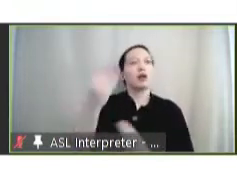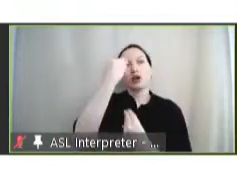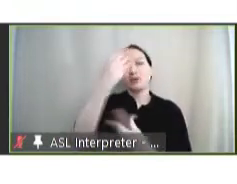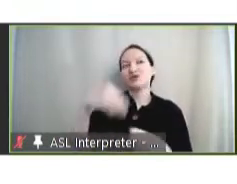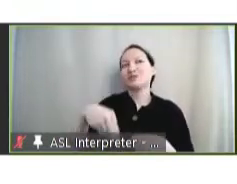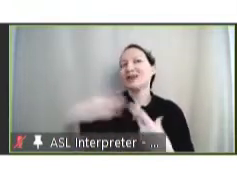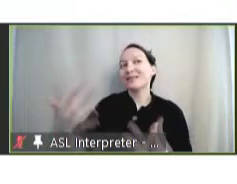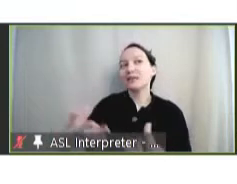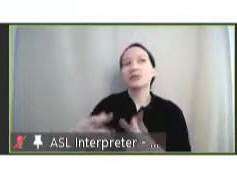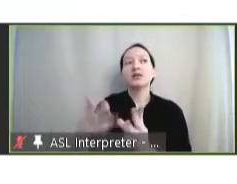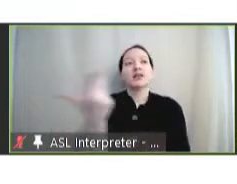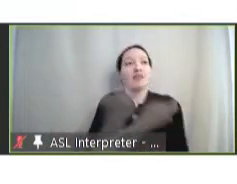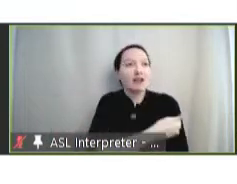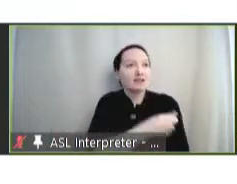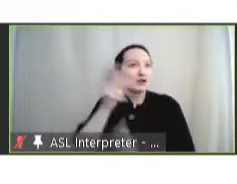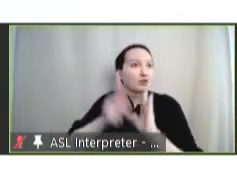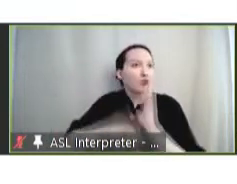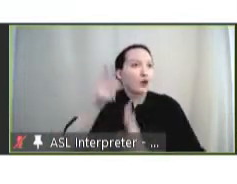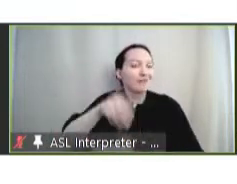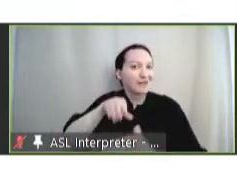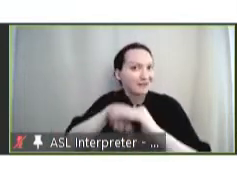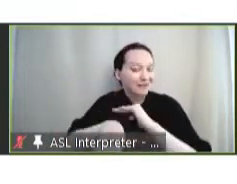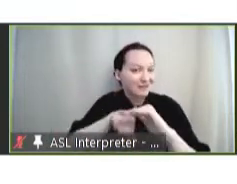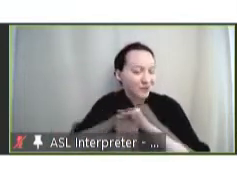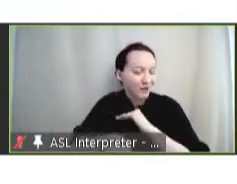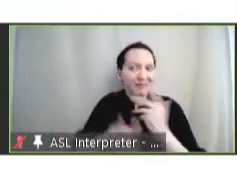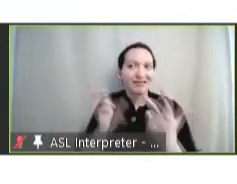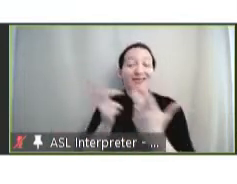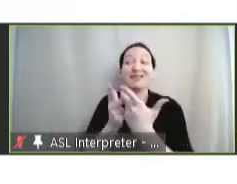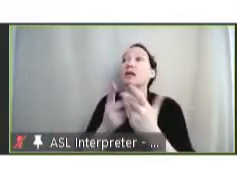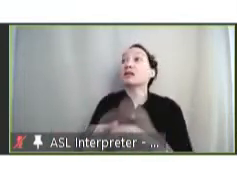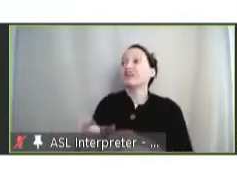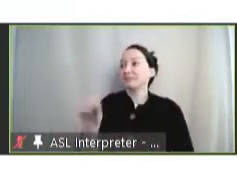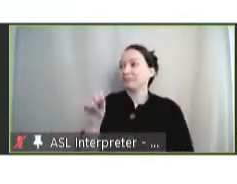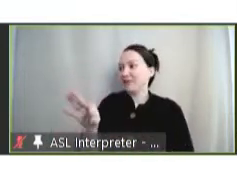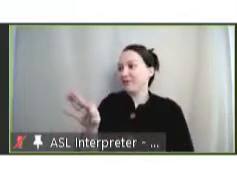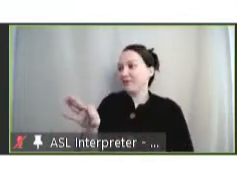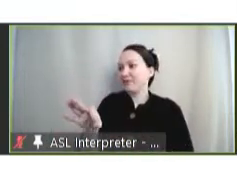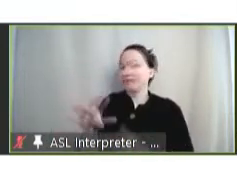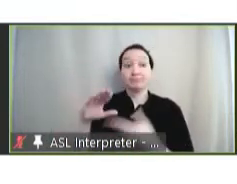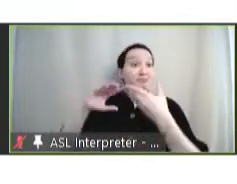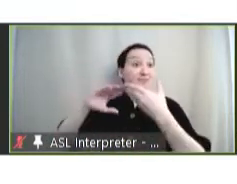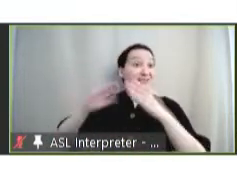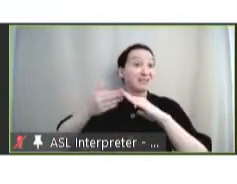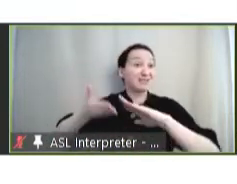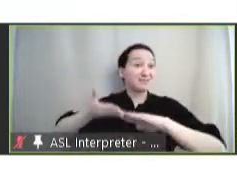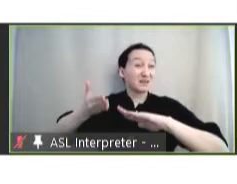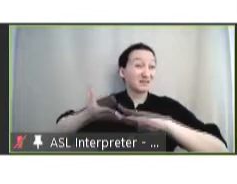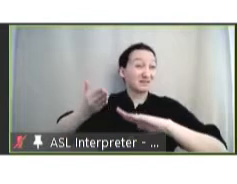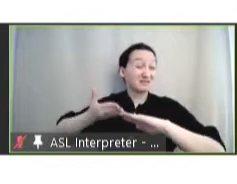in vaccine programs accessible. So, for one, you know, if you have a city-run vaccine site